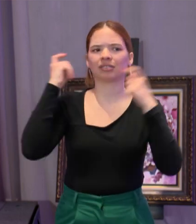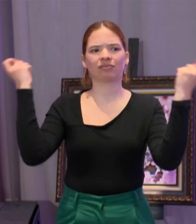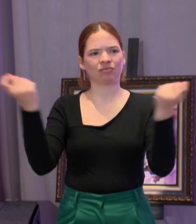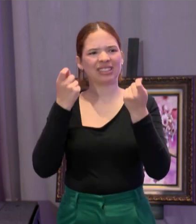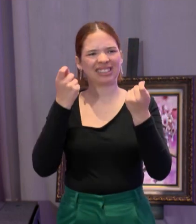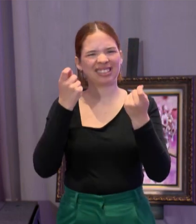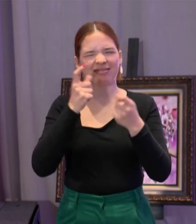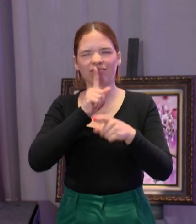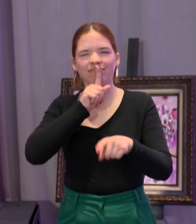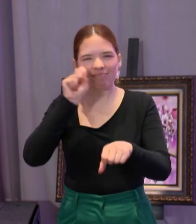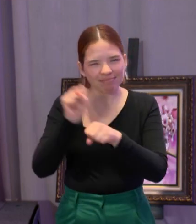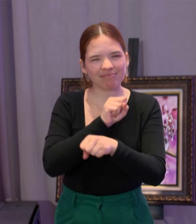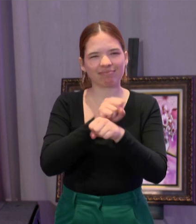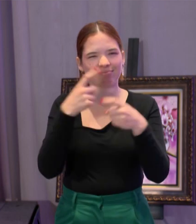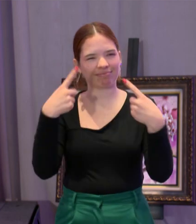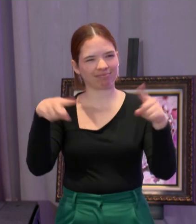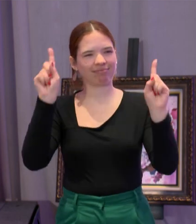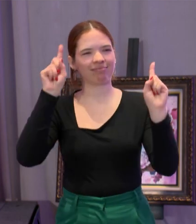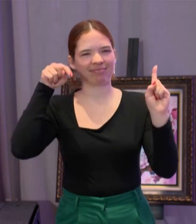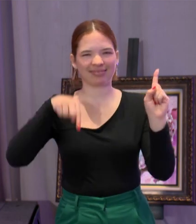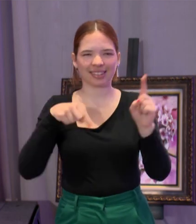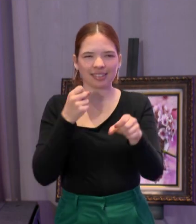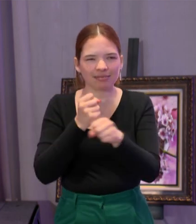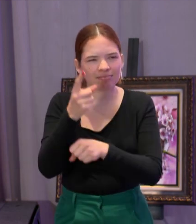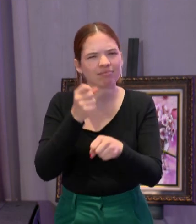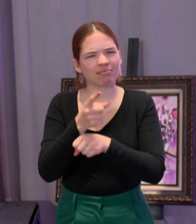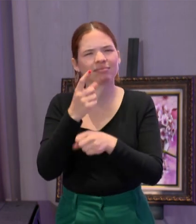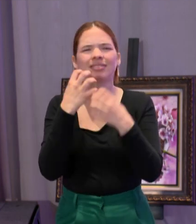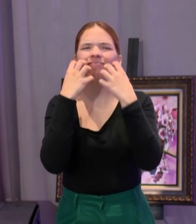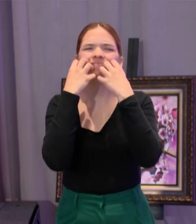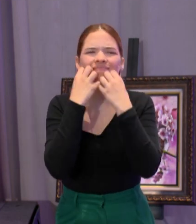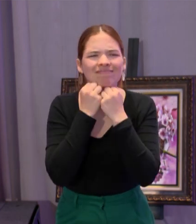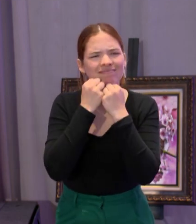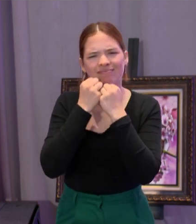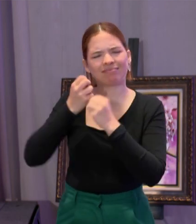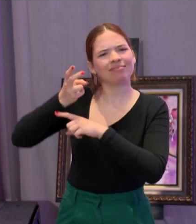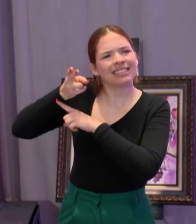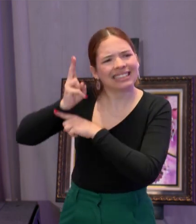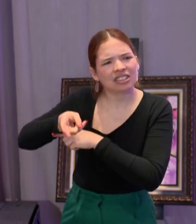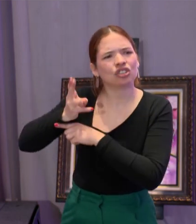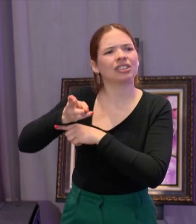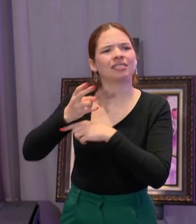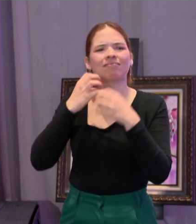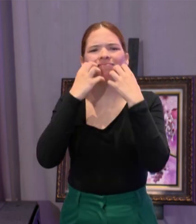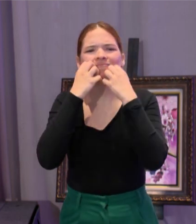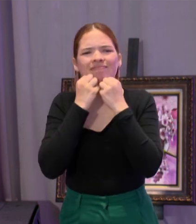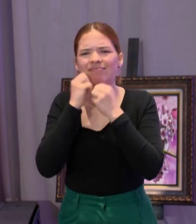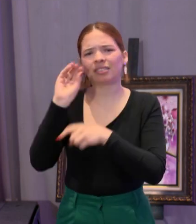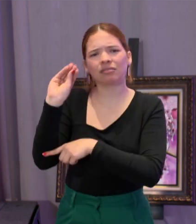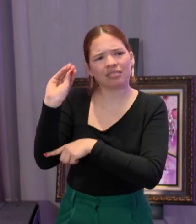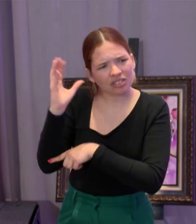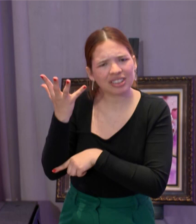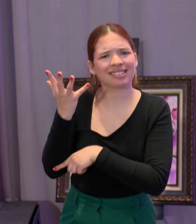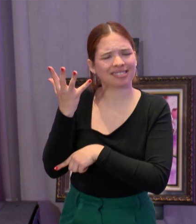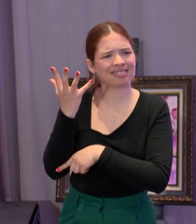TO LIFE EACH YEAR, AND FOR CARING FOR THOSE HISTORIC TREES.